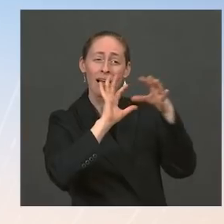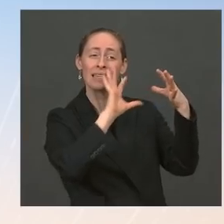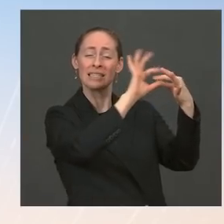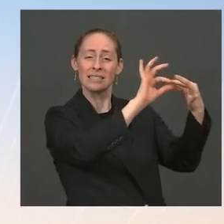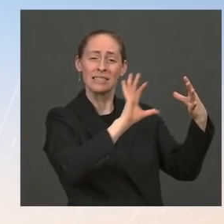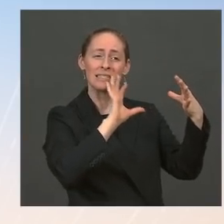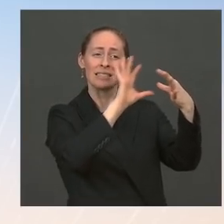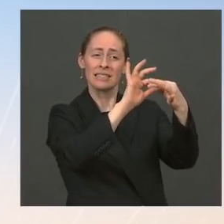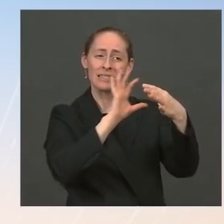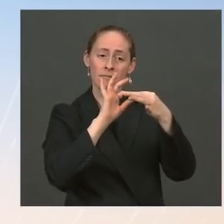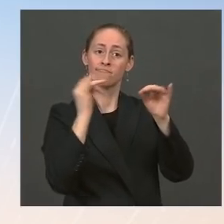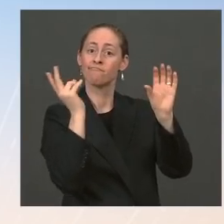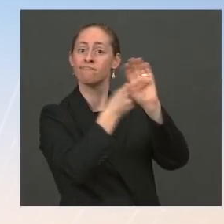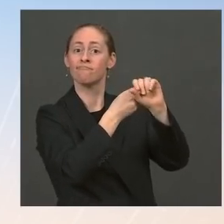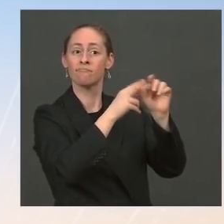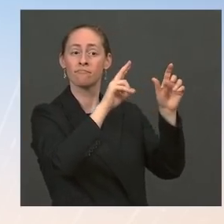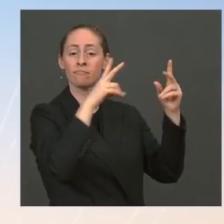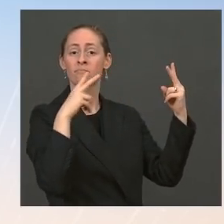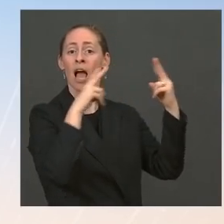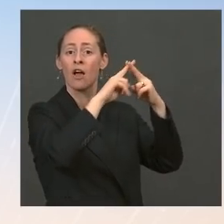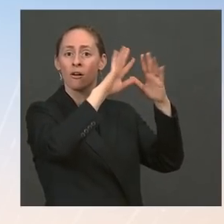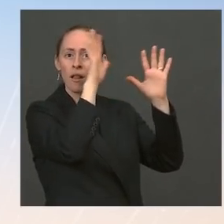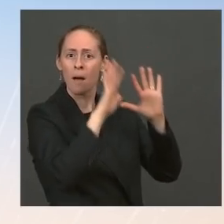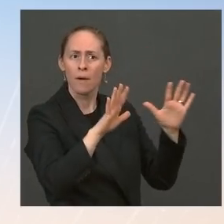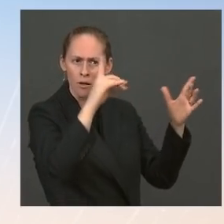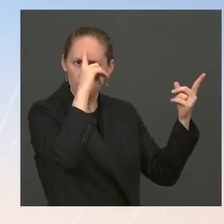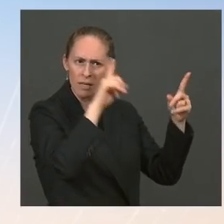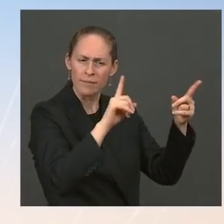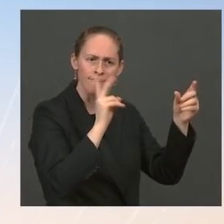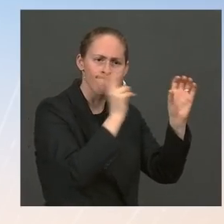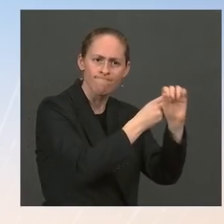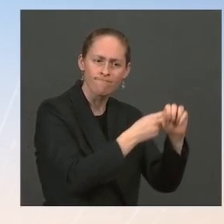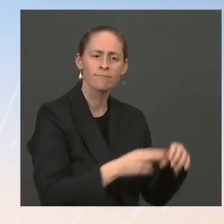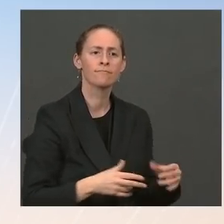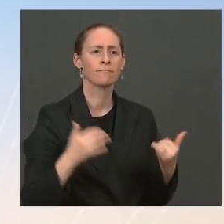to acknowledging that climate is one of the biggest crises we face around the world,